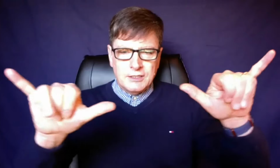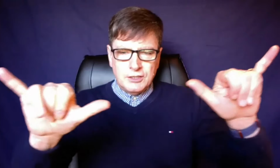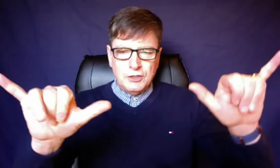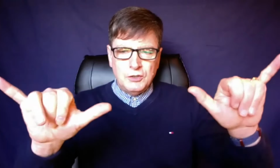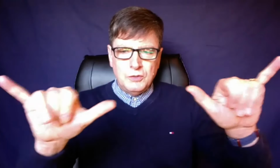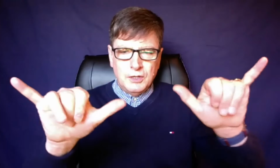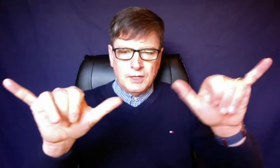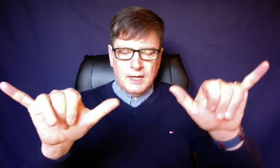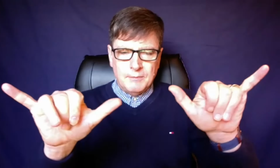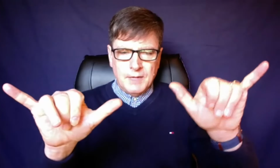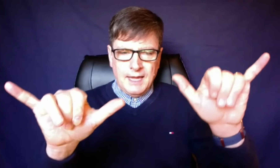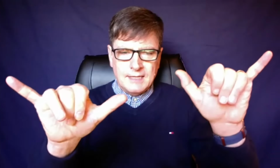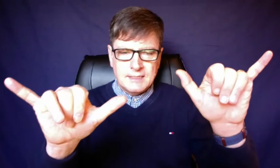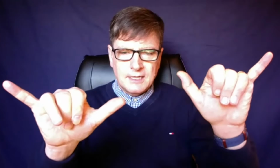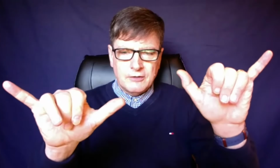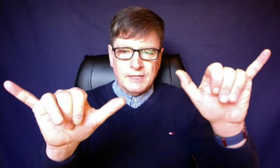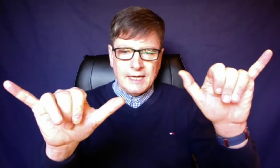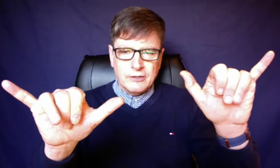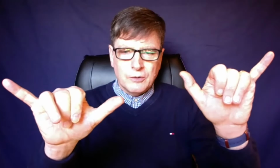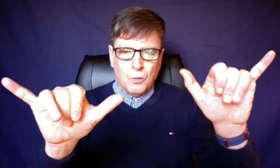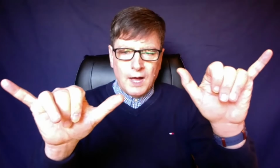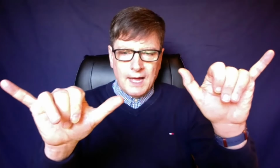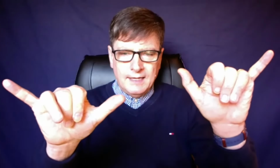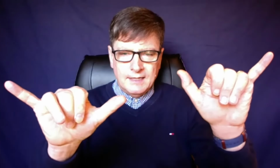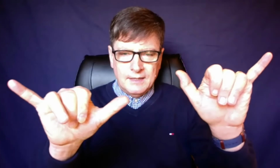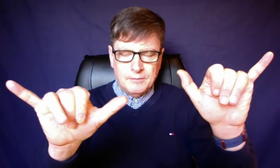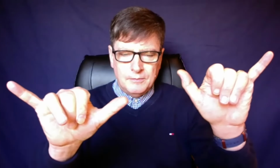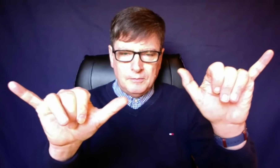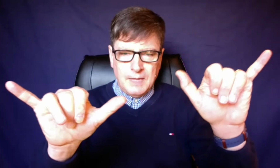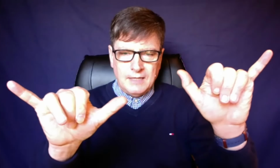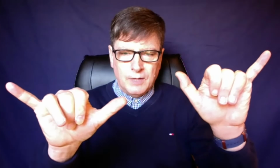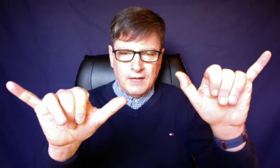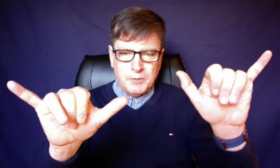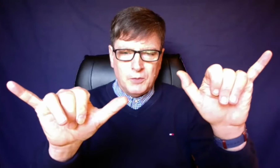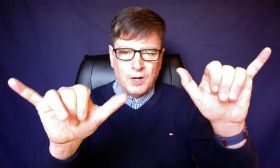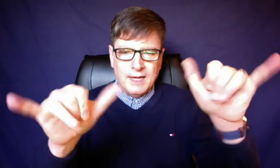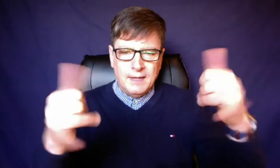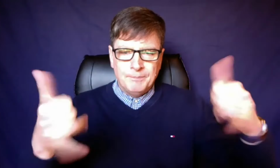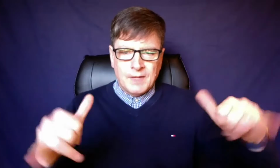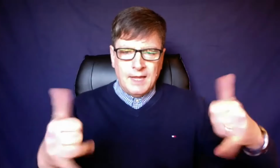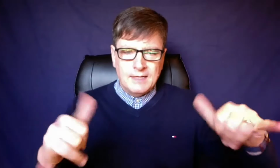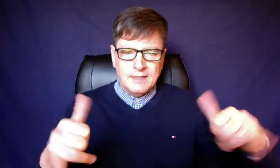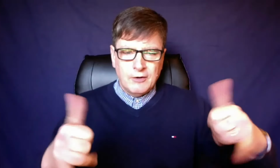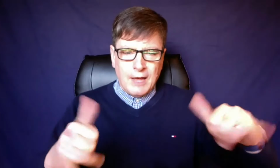fingerses. The sign for play, for instance, the sign for play is two